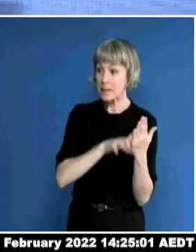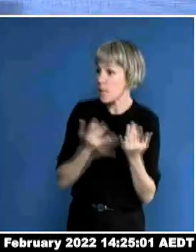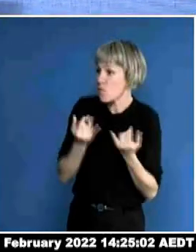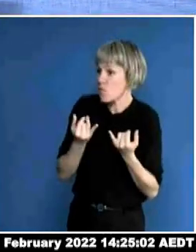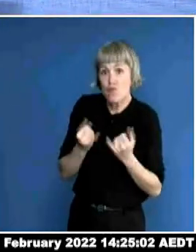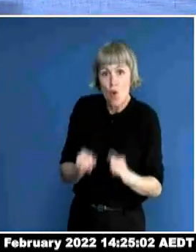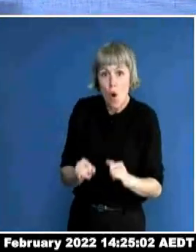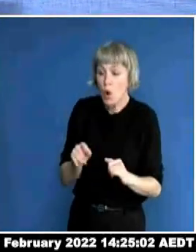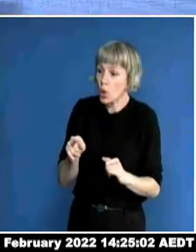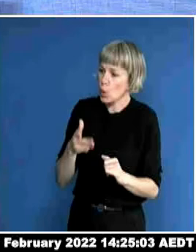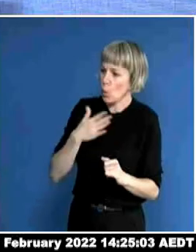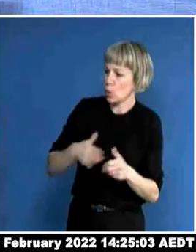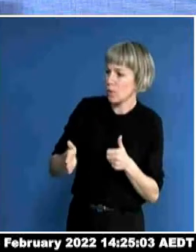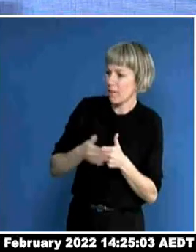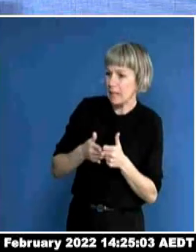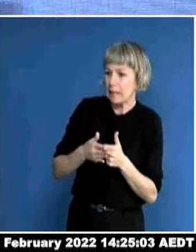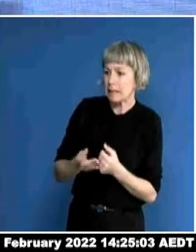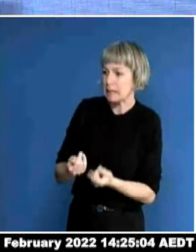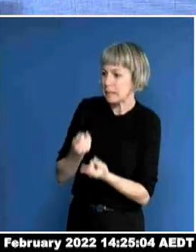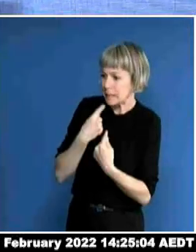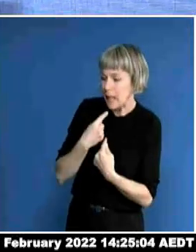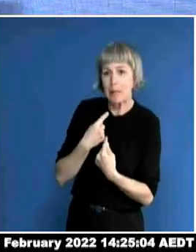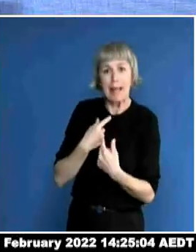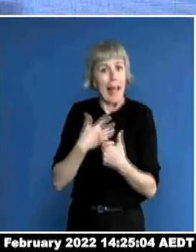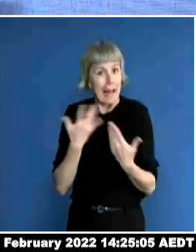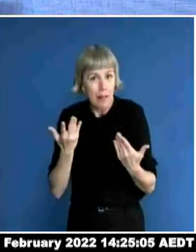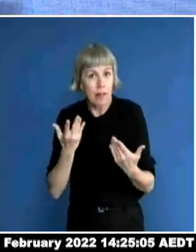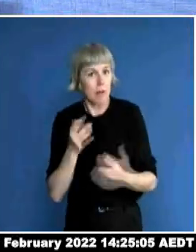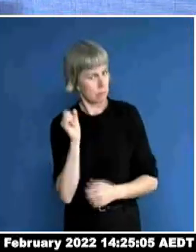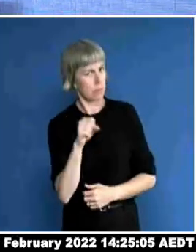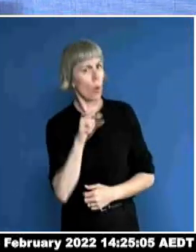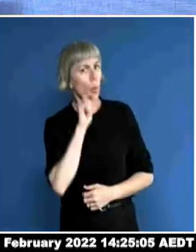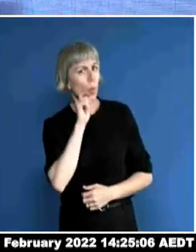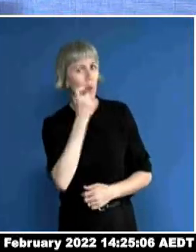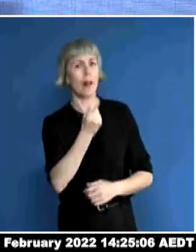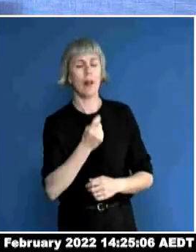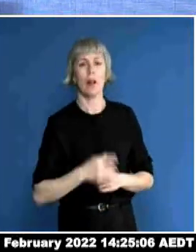Yes. MS EASTMAN: So you will tell me that. Yes. MS EASTMAN: Shall I continue? Yes, carry on.